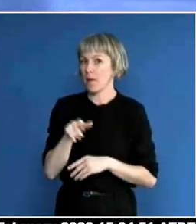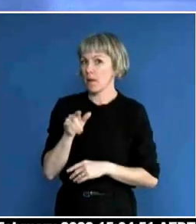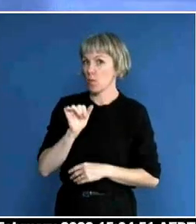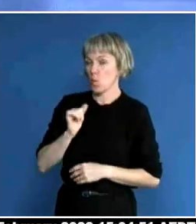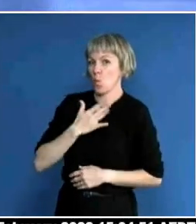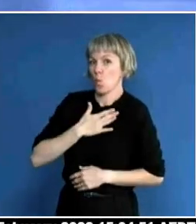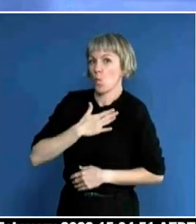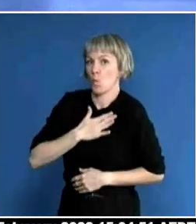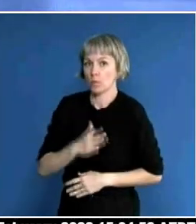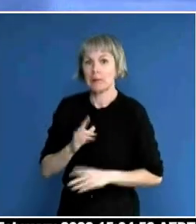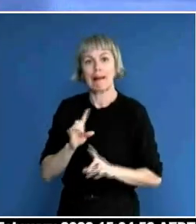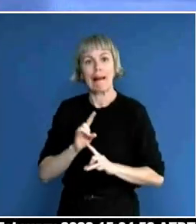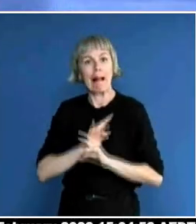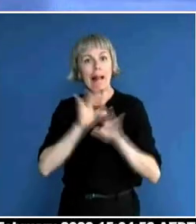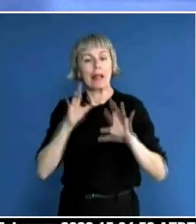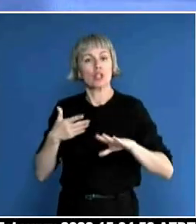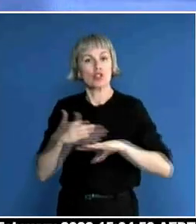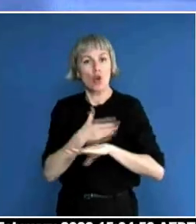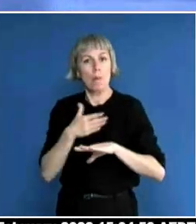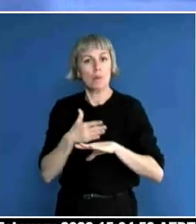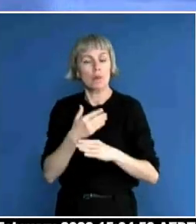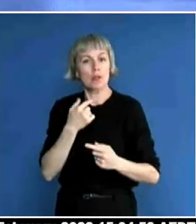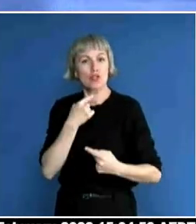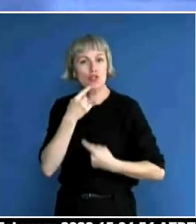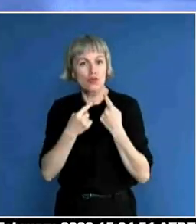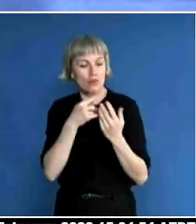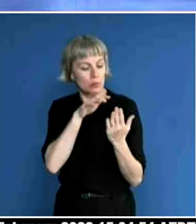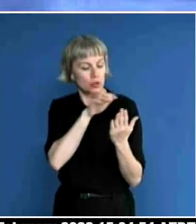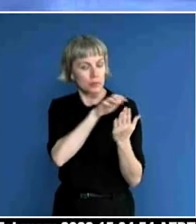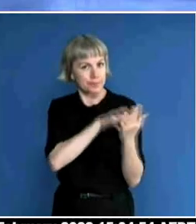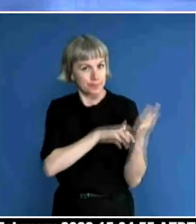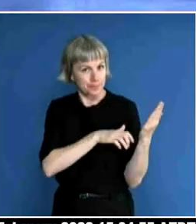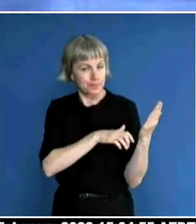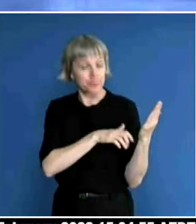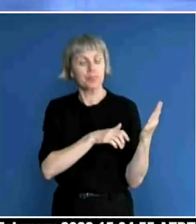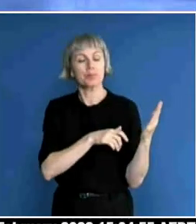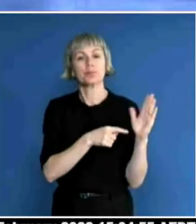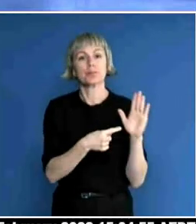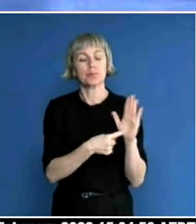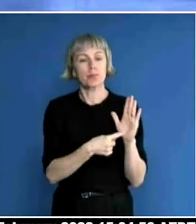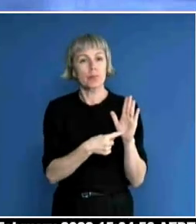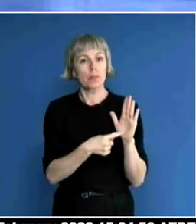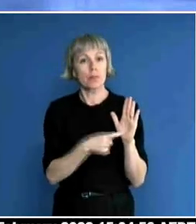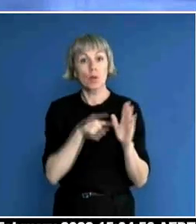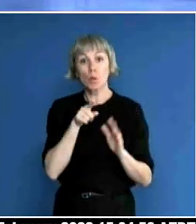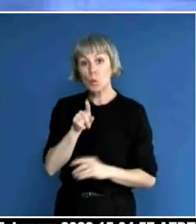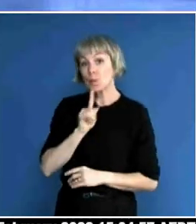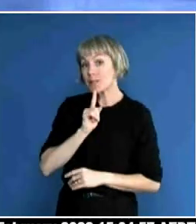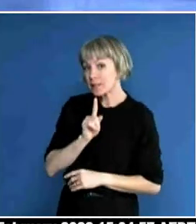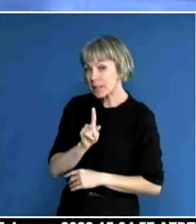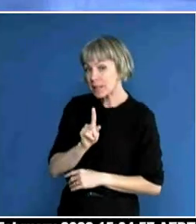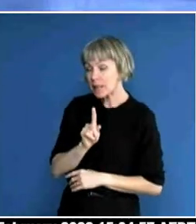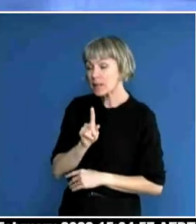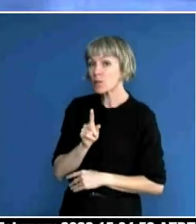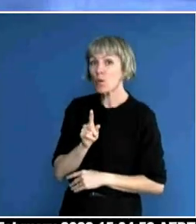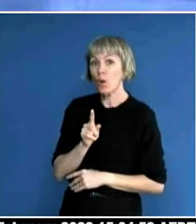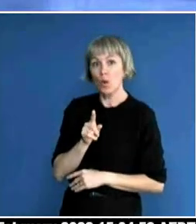You had said that you had wanted to discuss having a definition of job roles and knowing